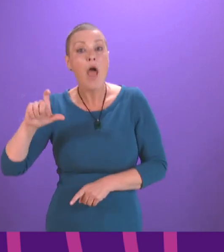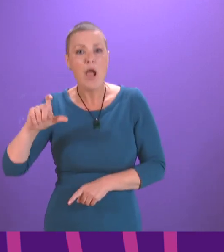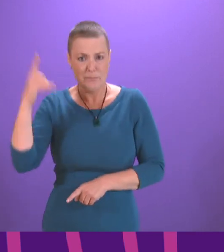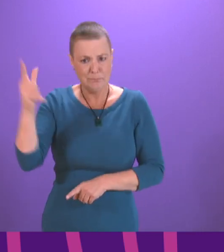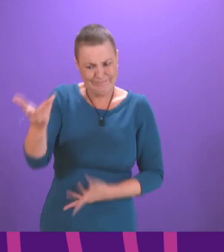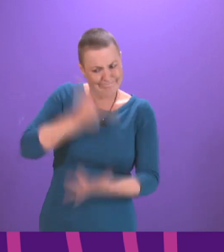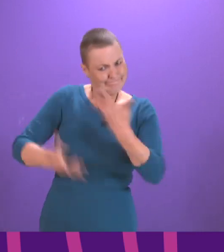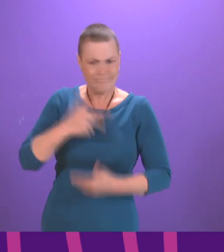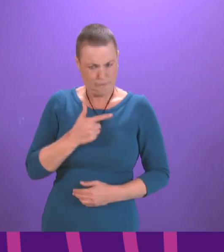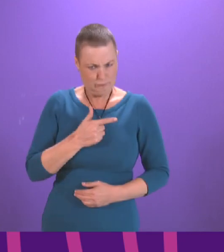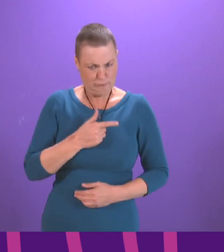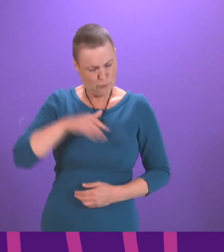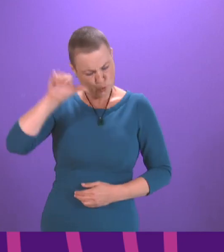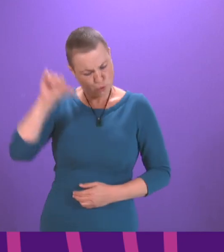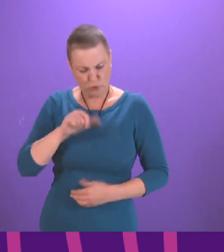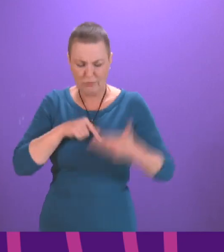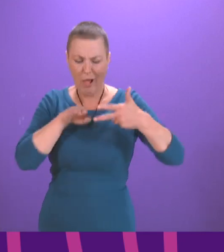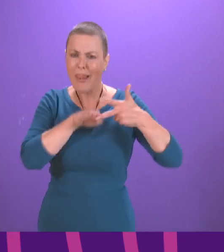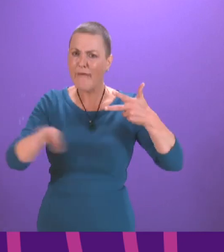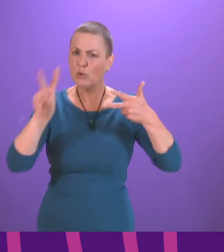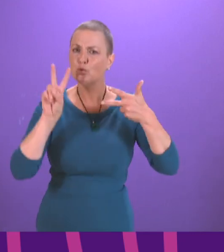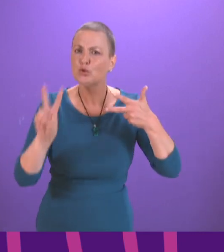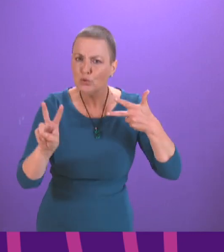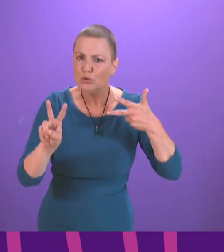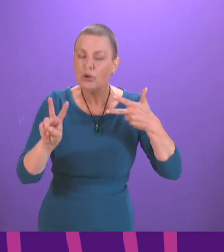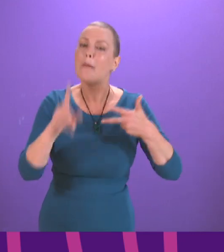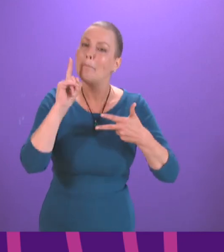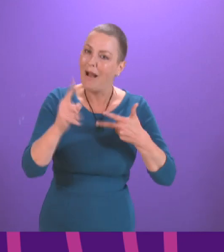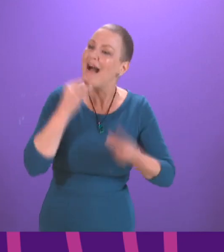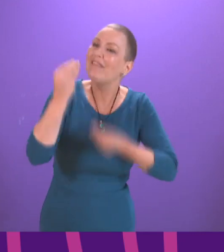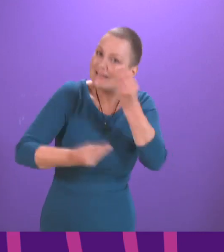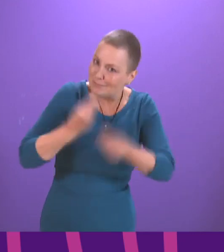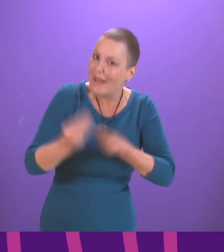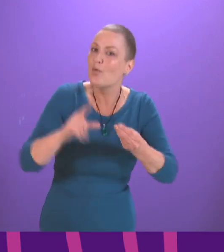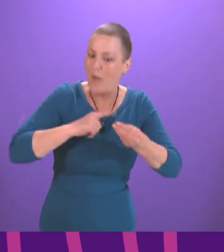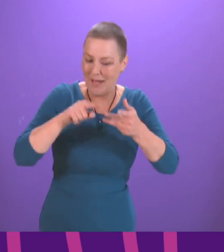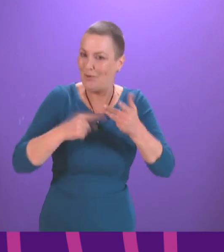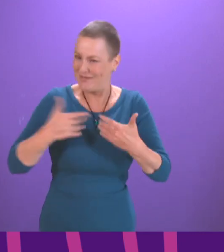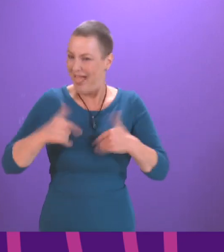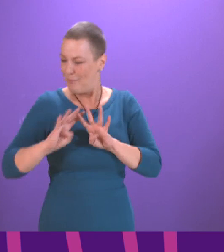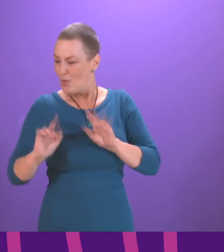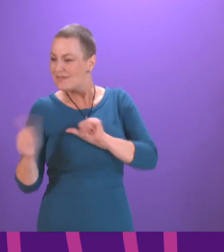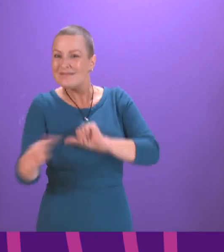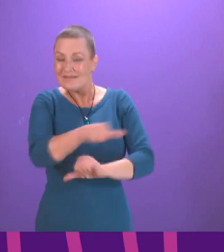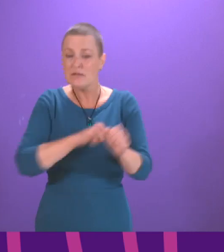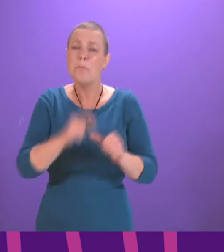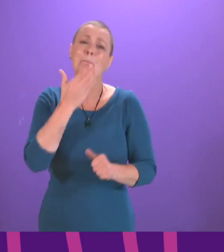made a case that they should go into level 2, and the reasons why that is not happening have been set out. I encourage members to read the paper that we have published, which